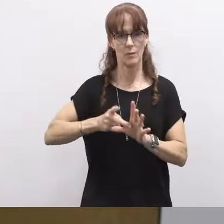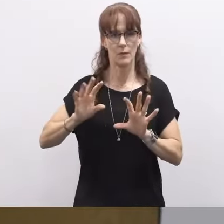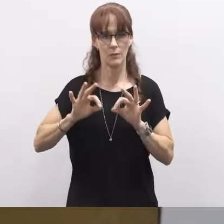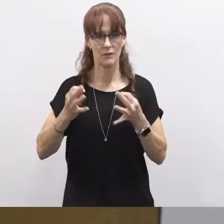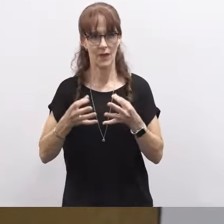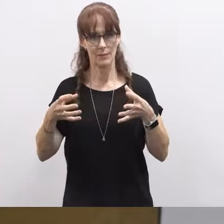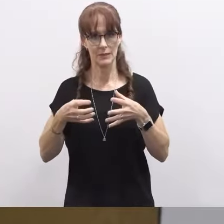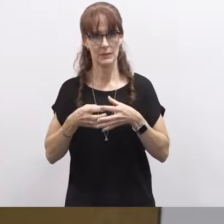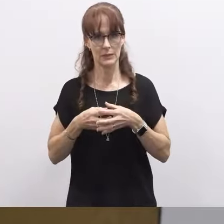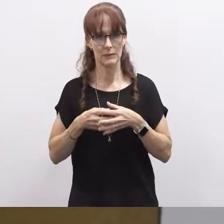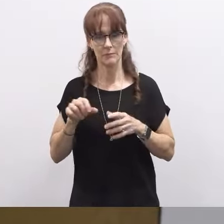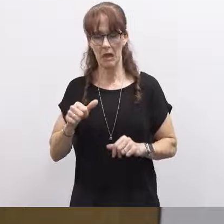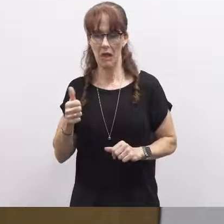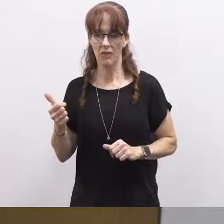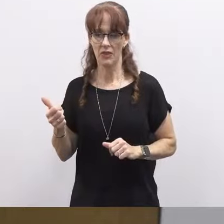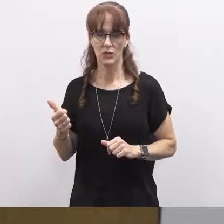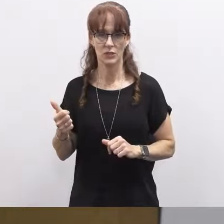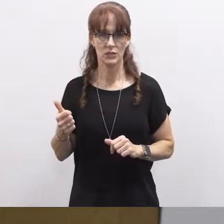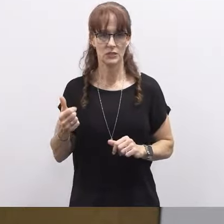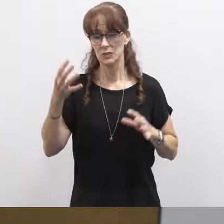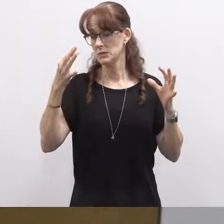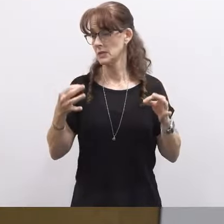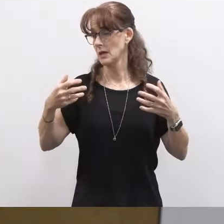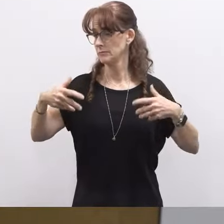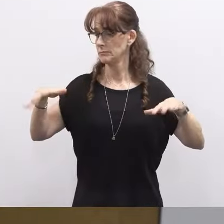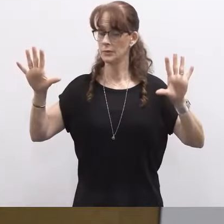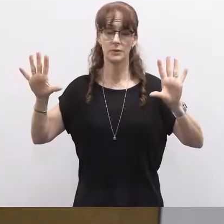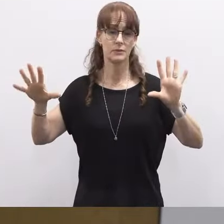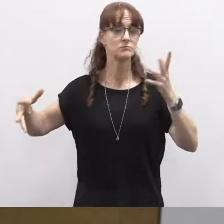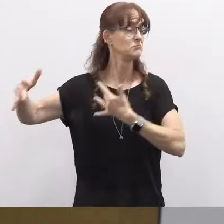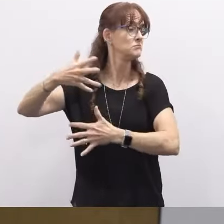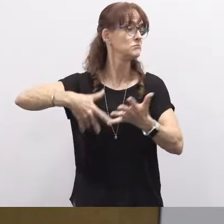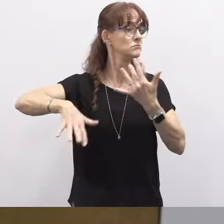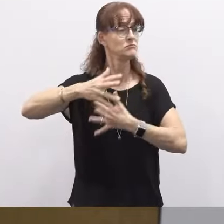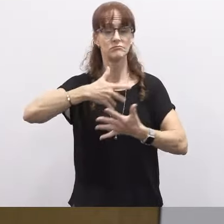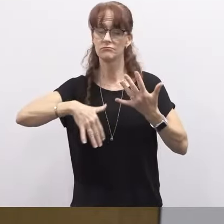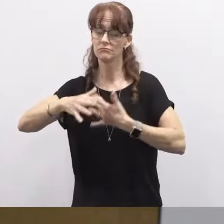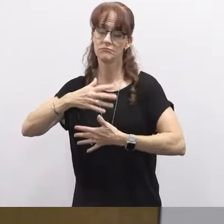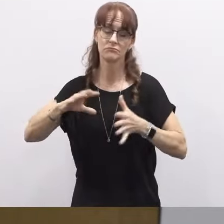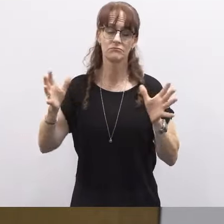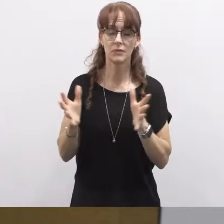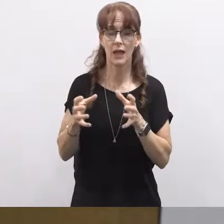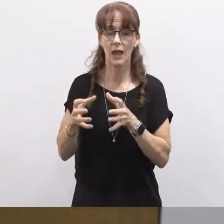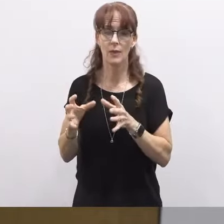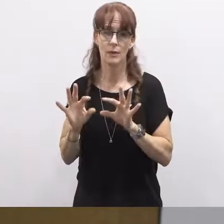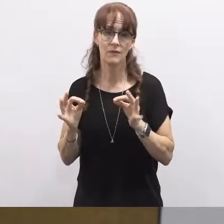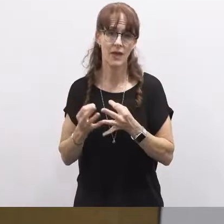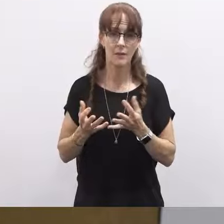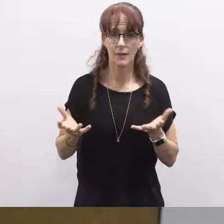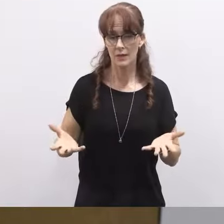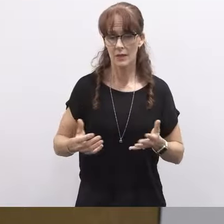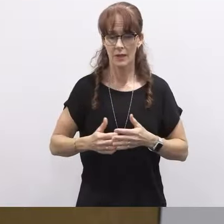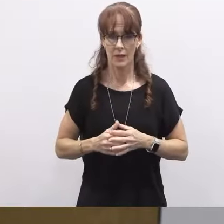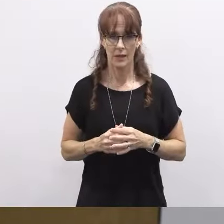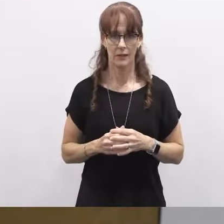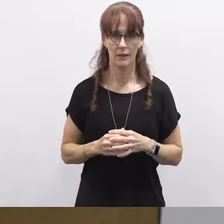There were others who decided to participate in gatherings or small gatherings with their family, so on and so forth.